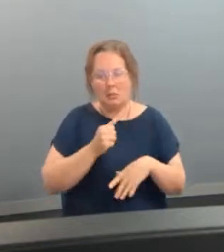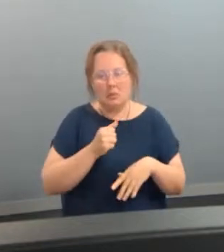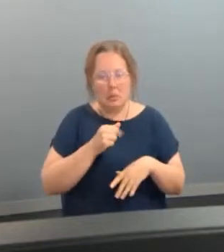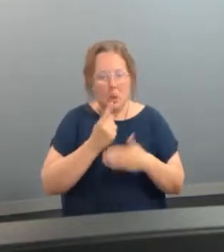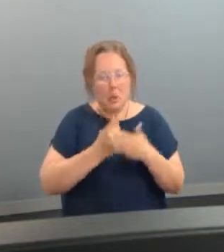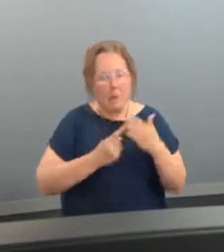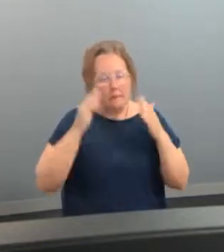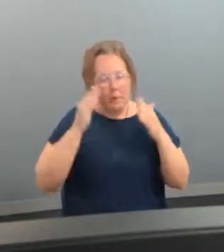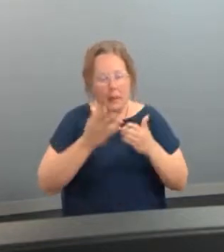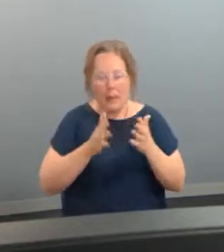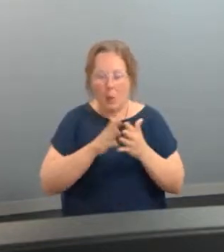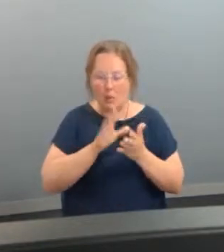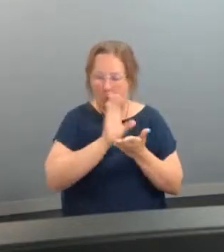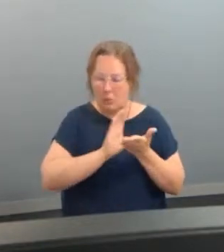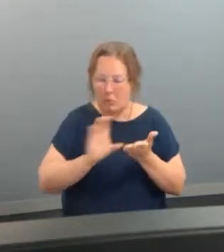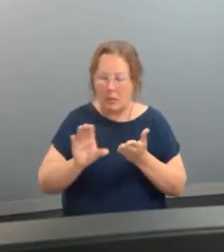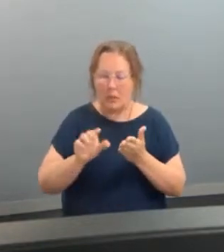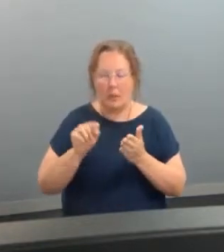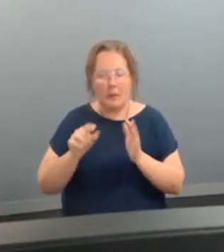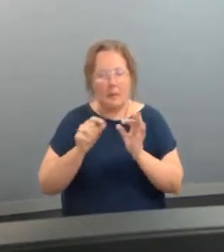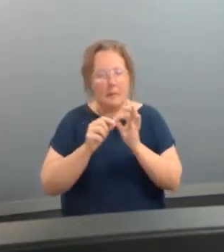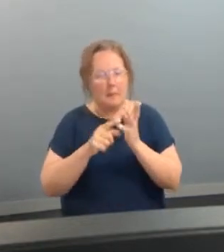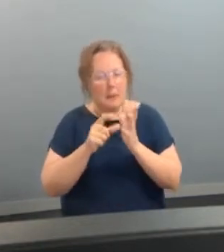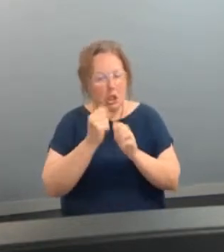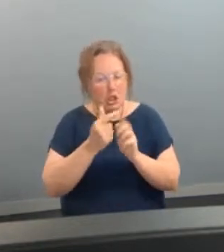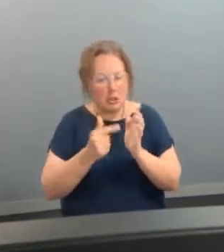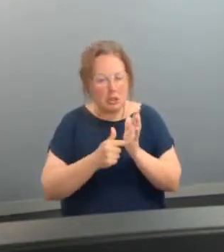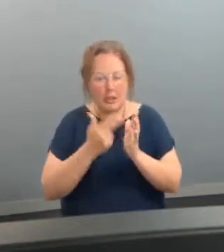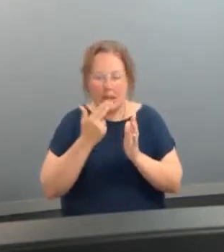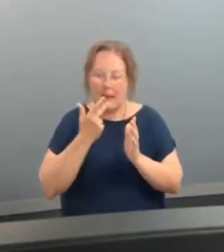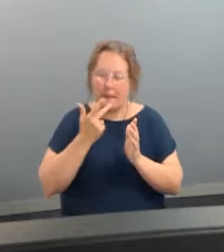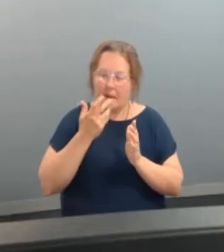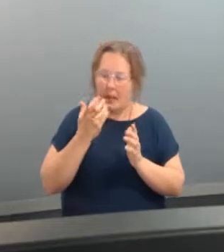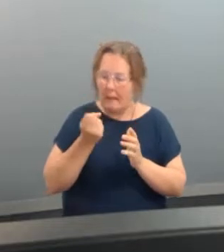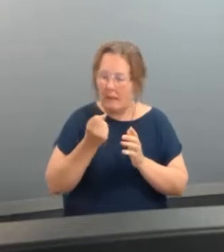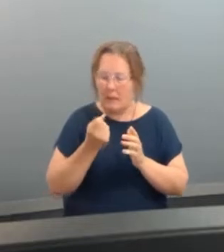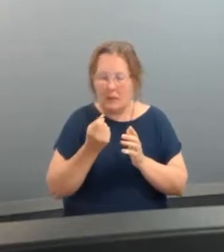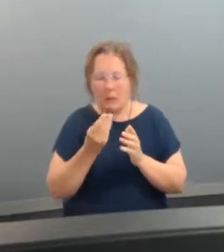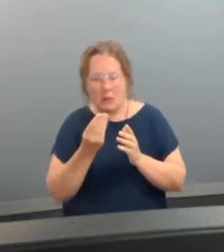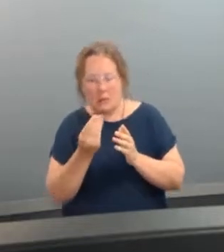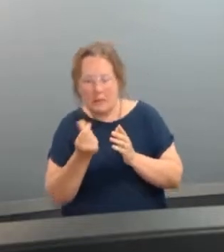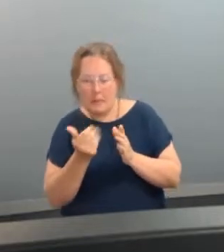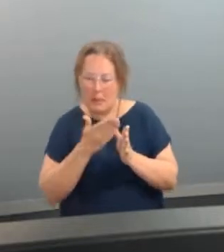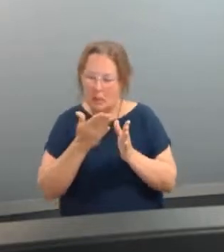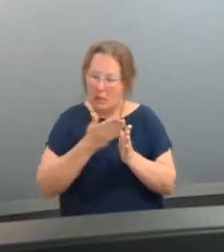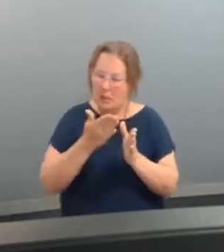in general there is very little comments about planning implementation, it is focused on, hey, you'll get your